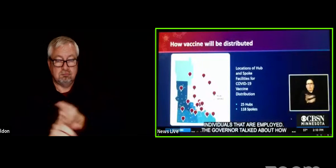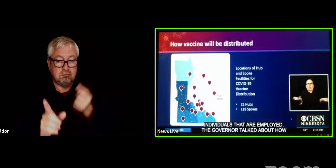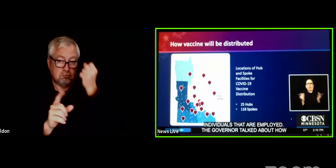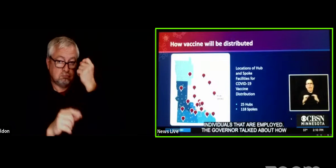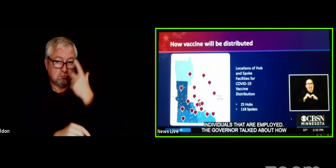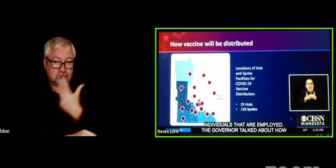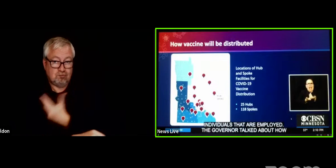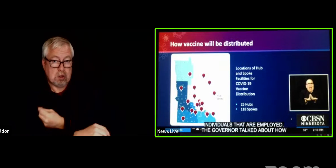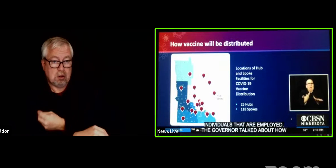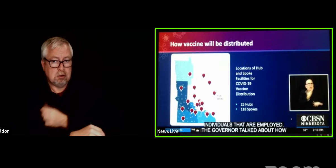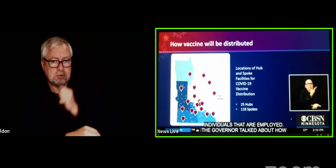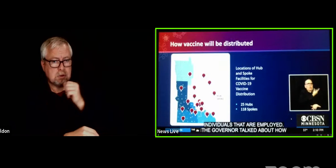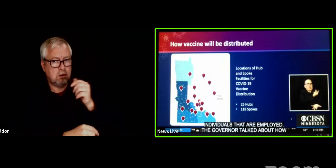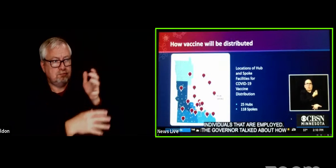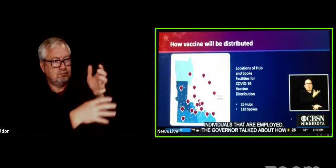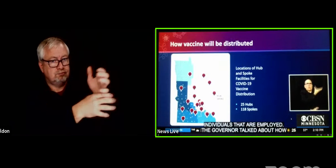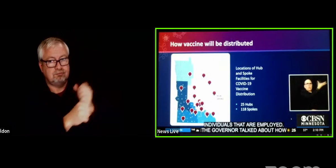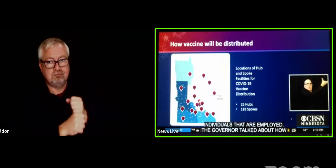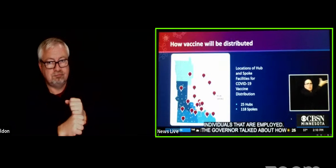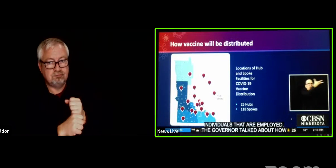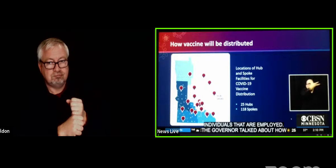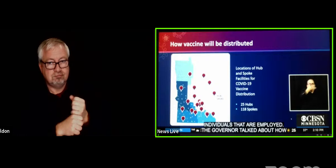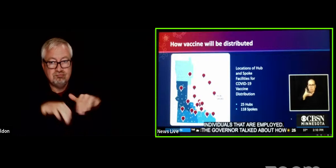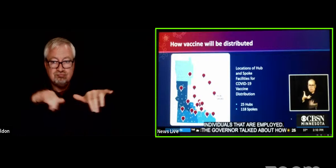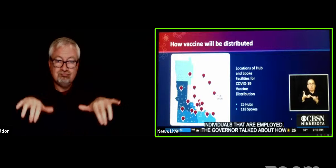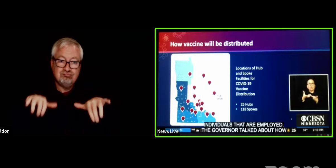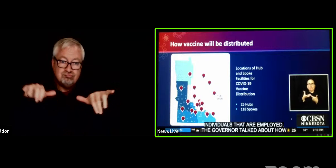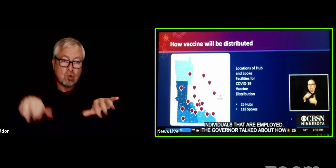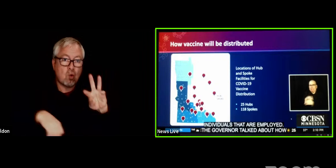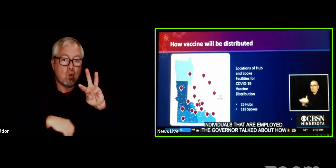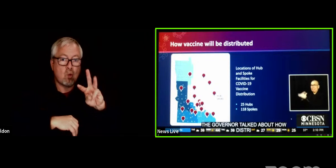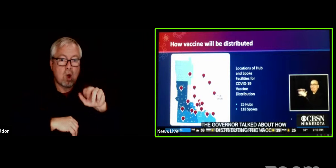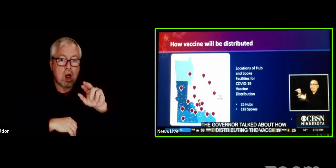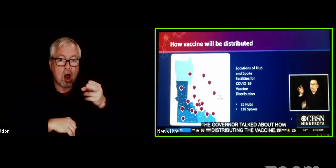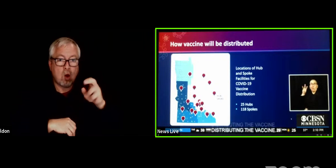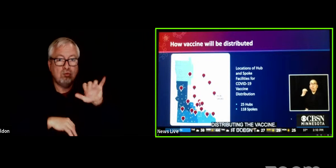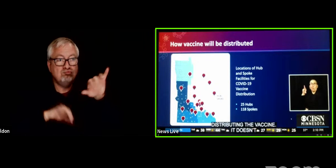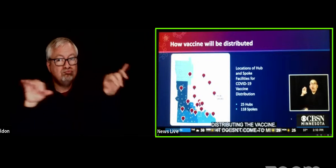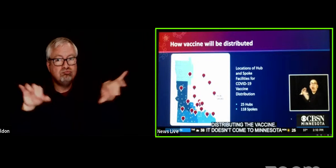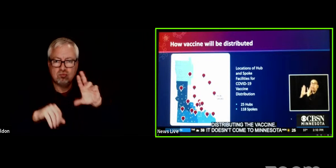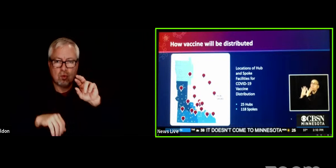DIRECTLY TO THE PROVIDERS WHO ARE ENROLLED IN OUR COVID-19